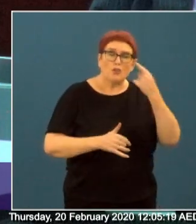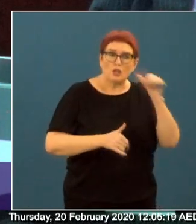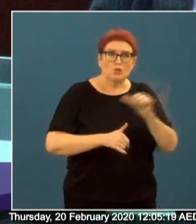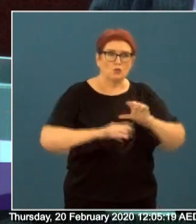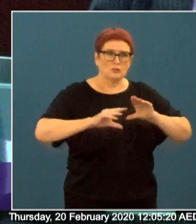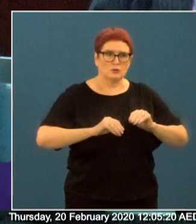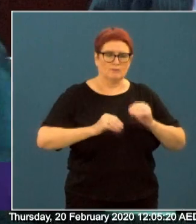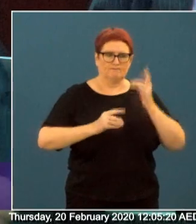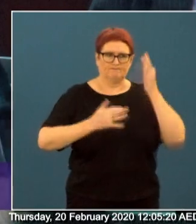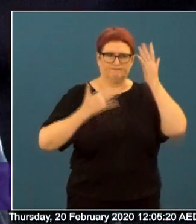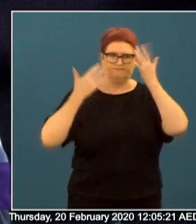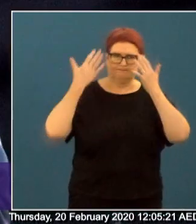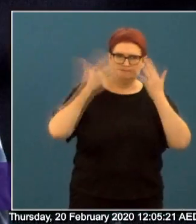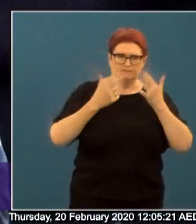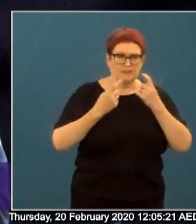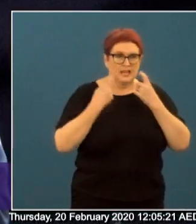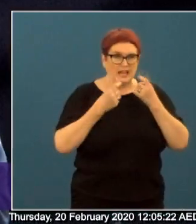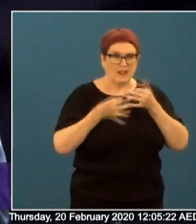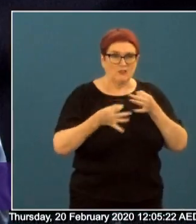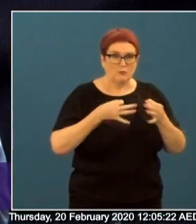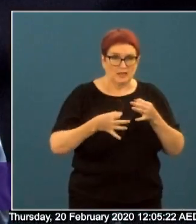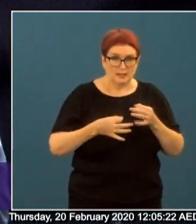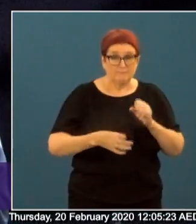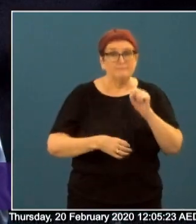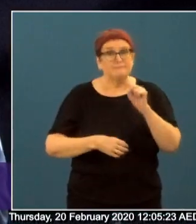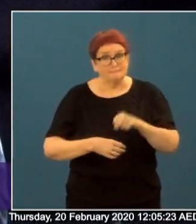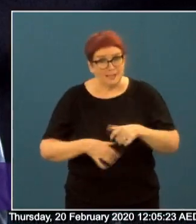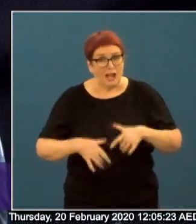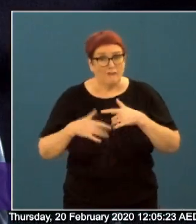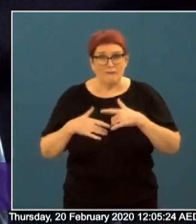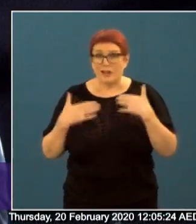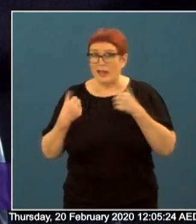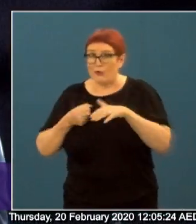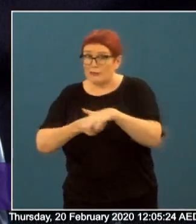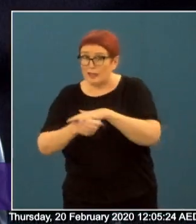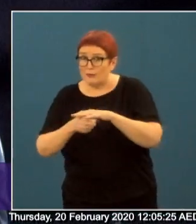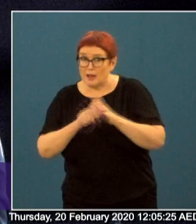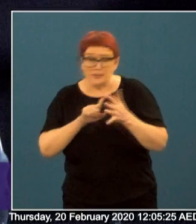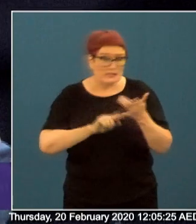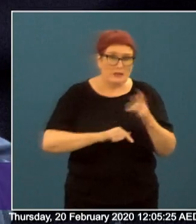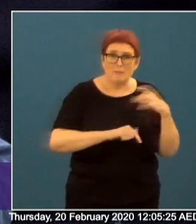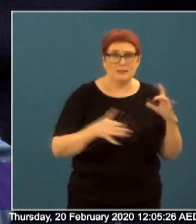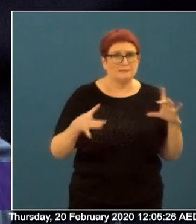And connectivity between health and disability services such that we know